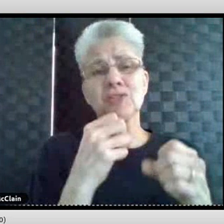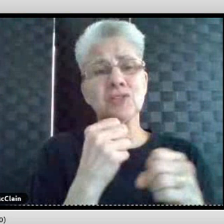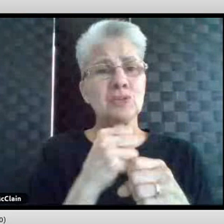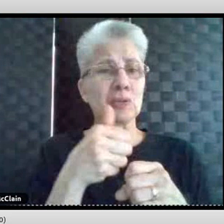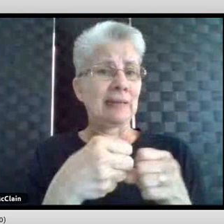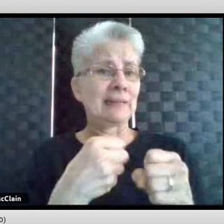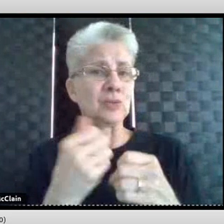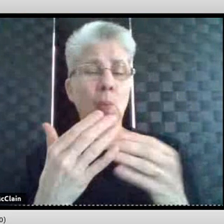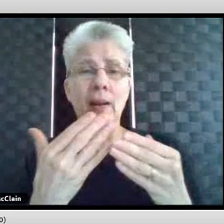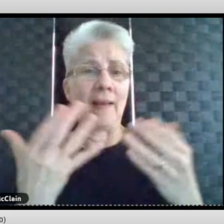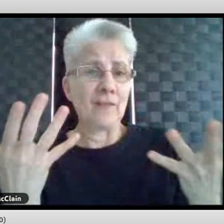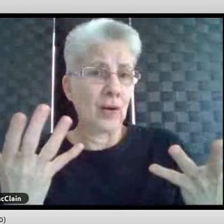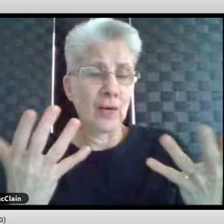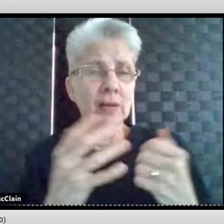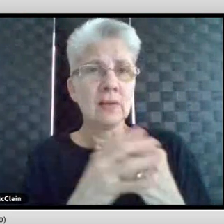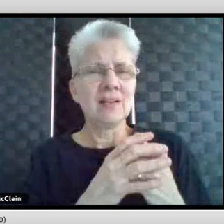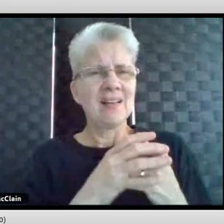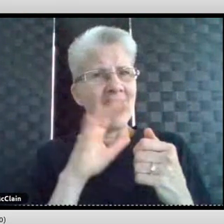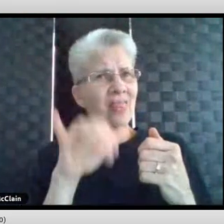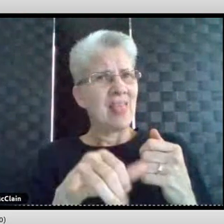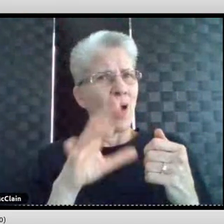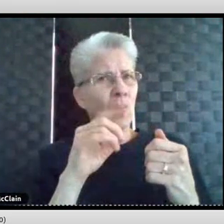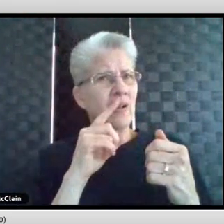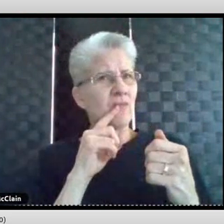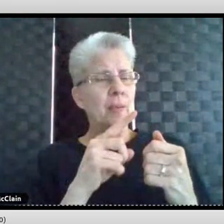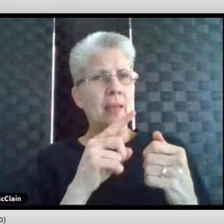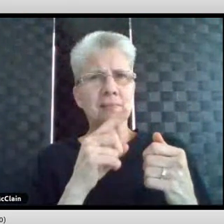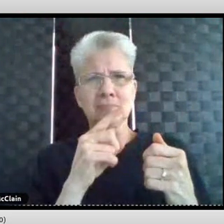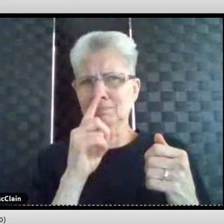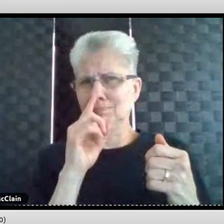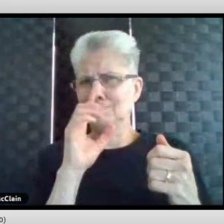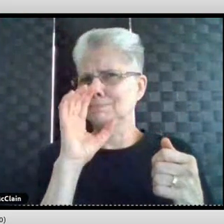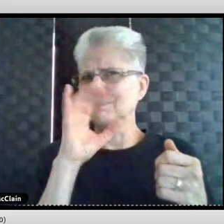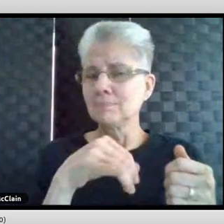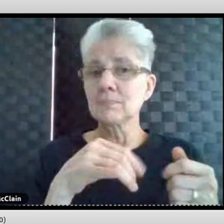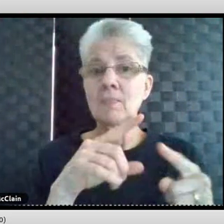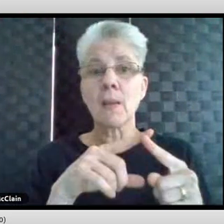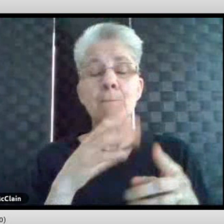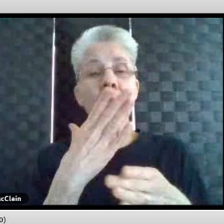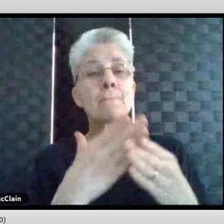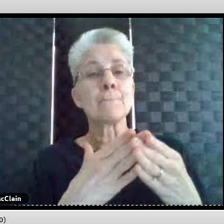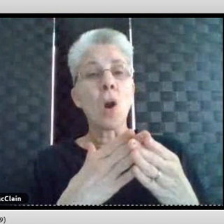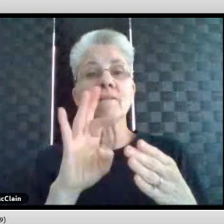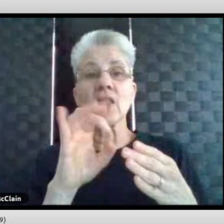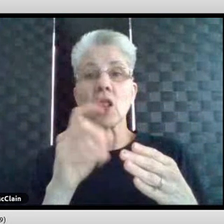or whatever, that would've been unheard of, but it's part of the long tail, isn't it?